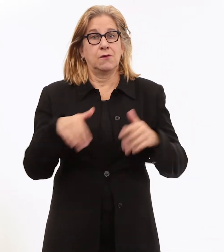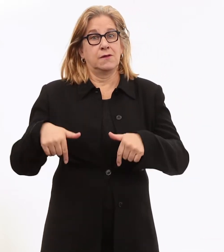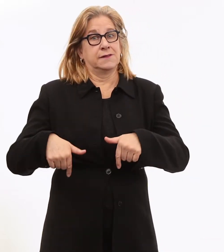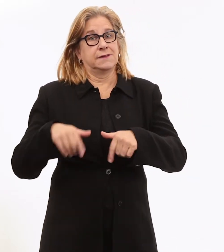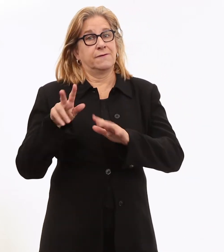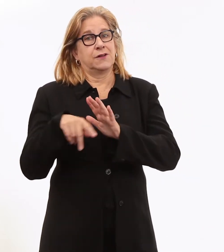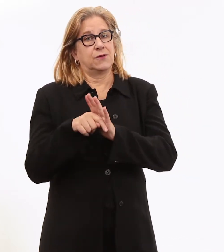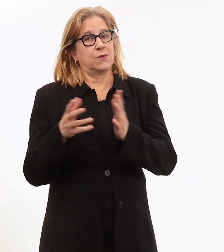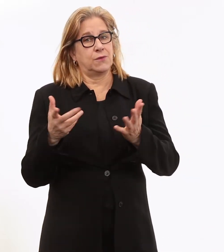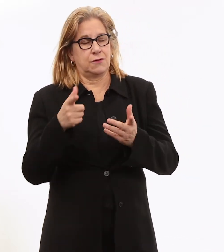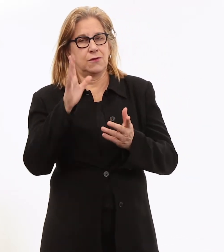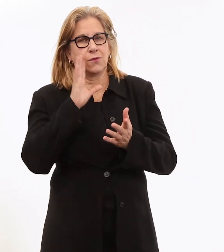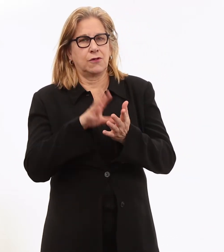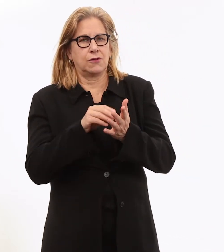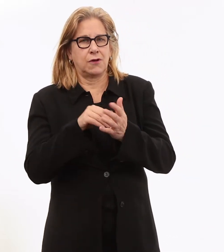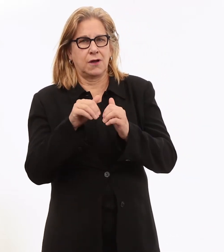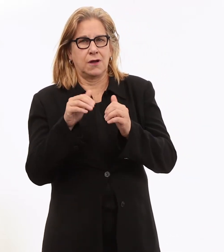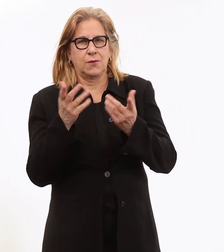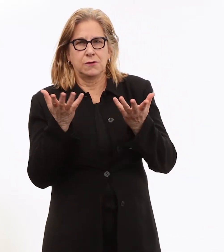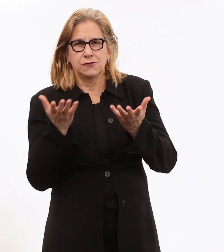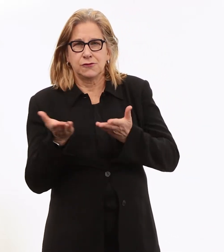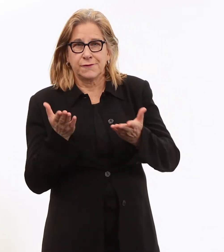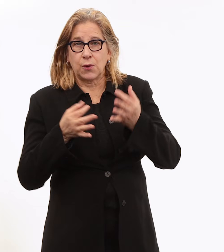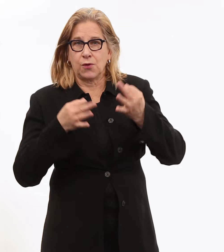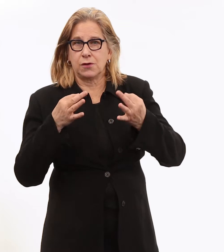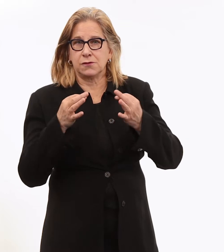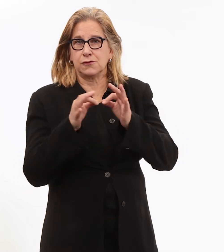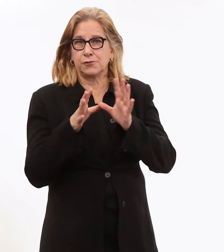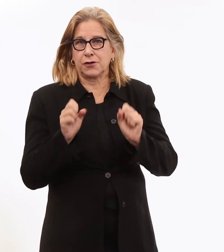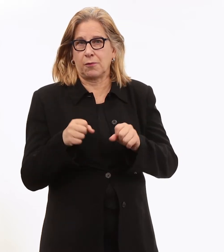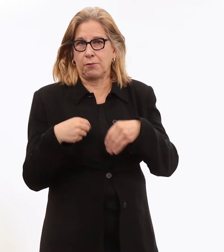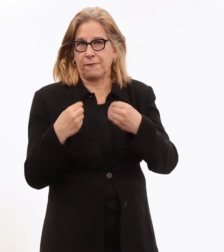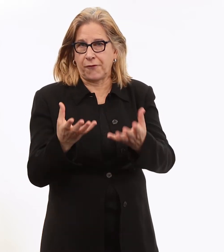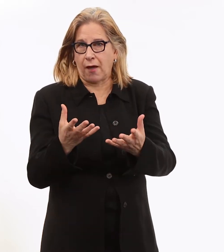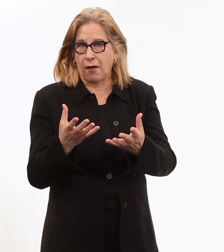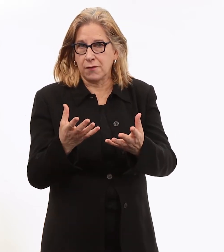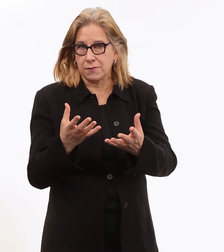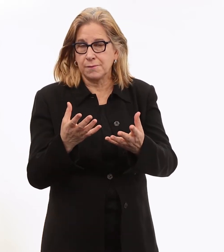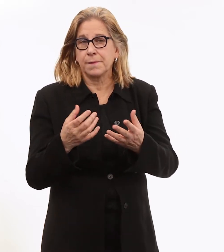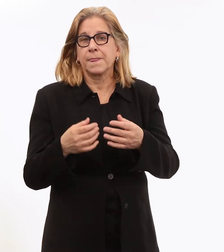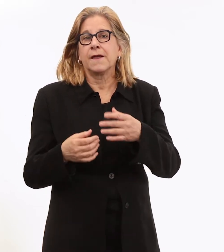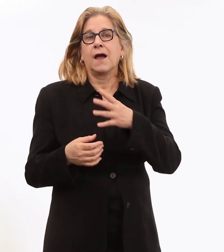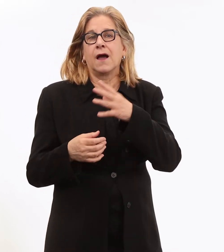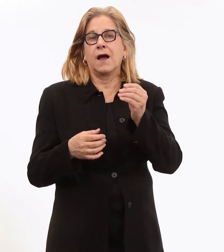In this video you will learn what services court interpreters can provide.